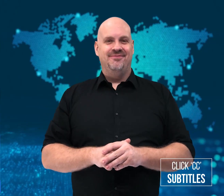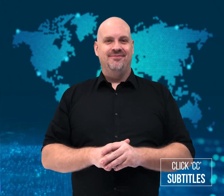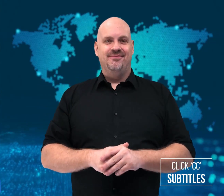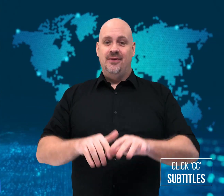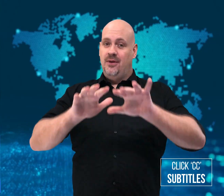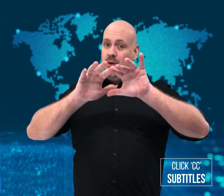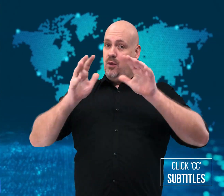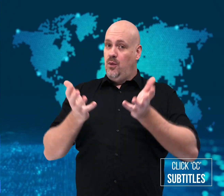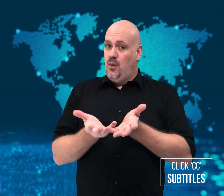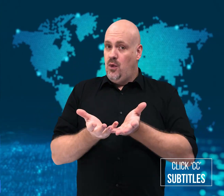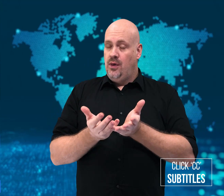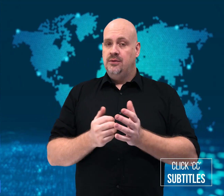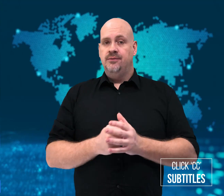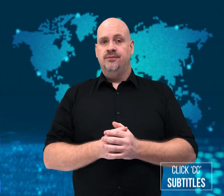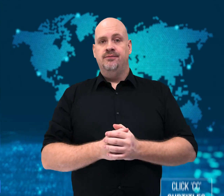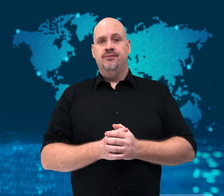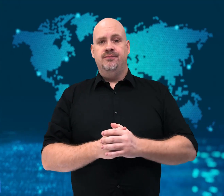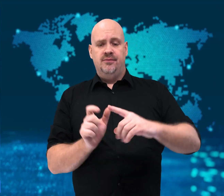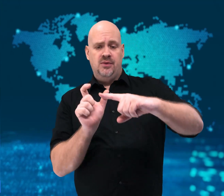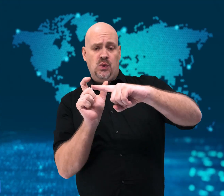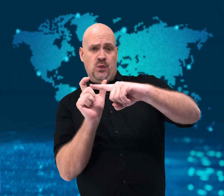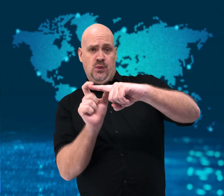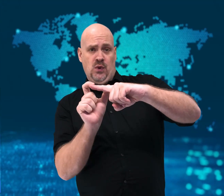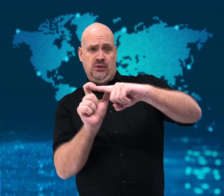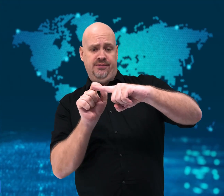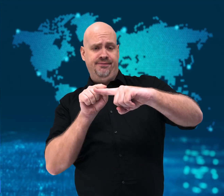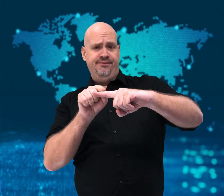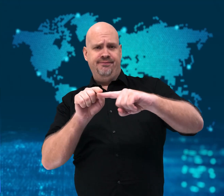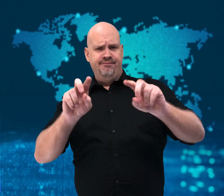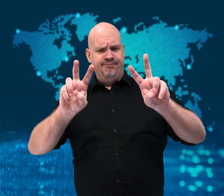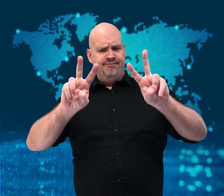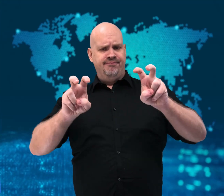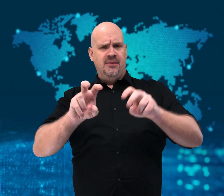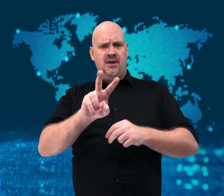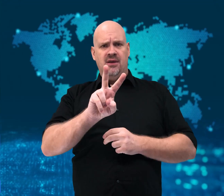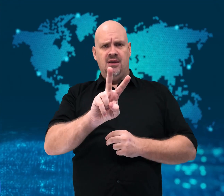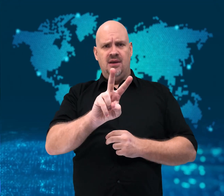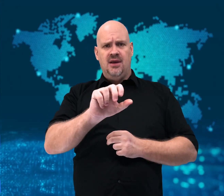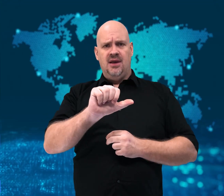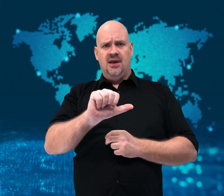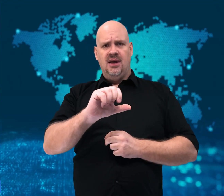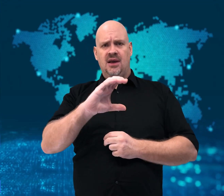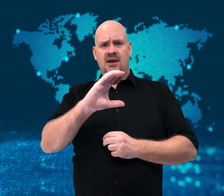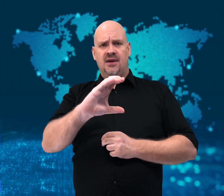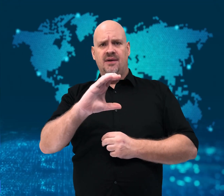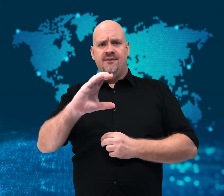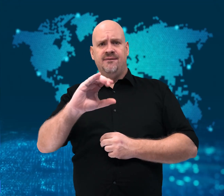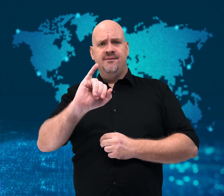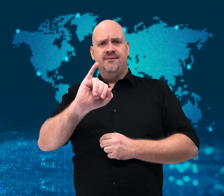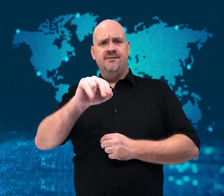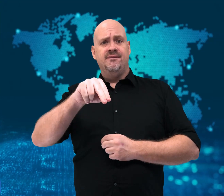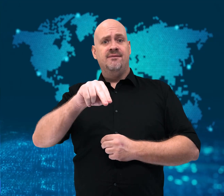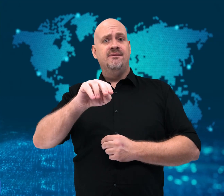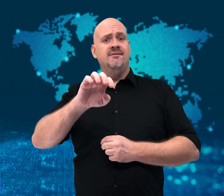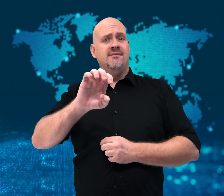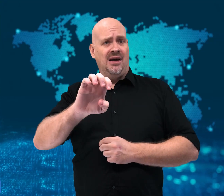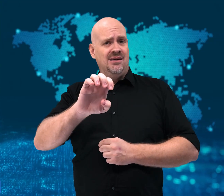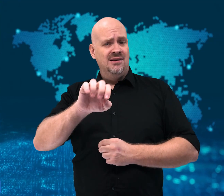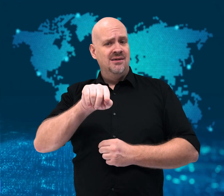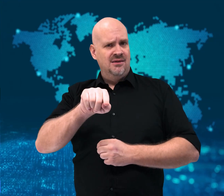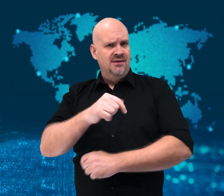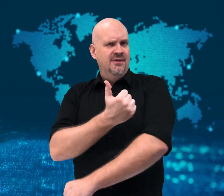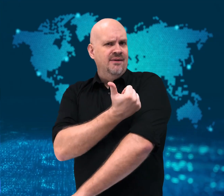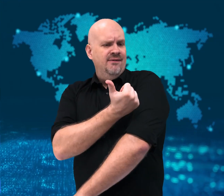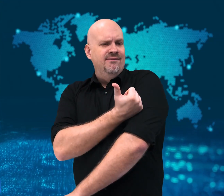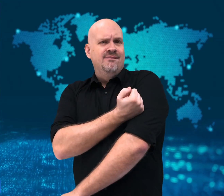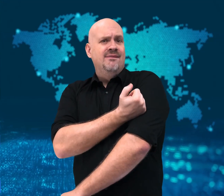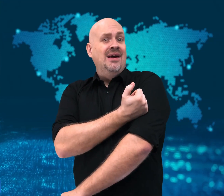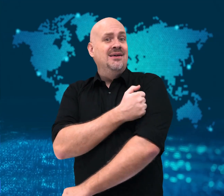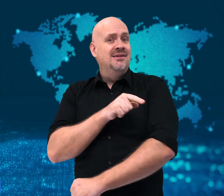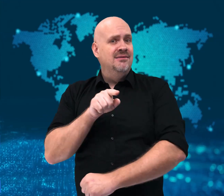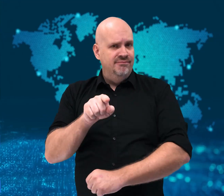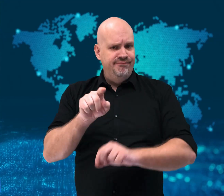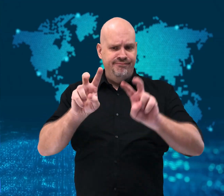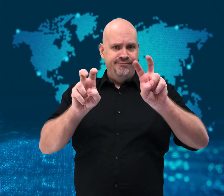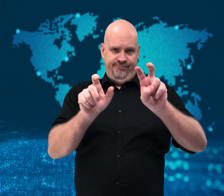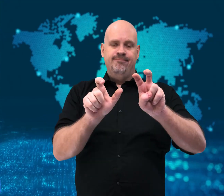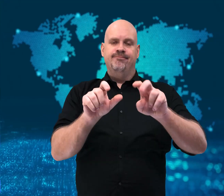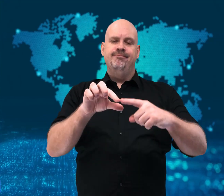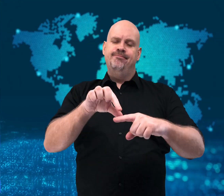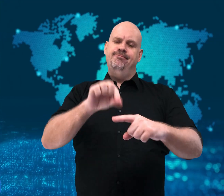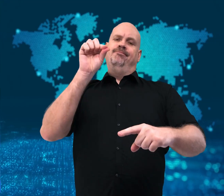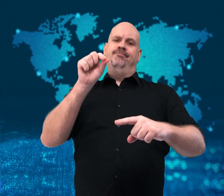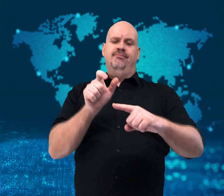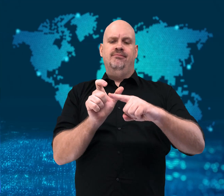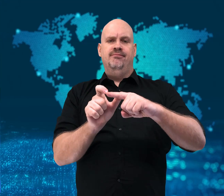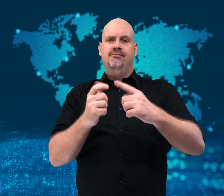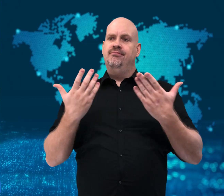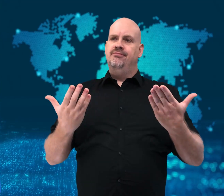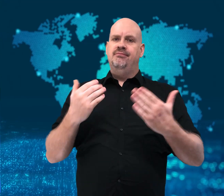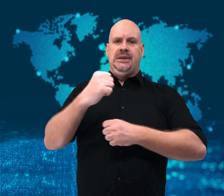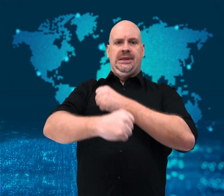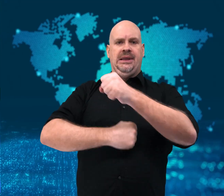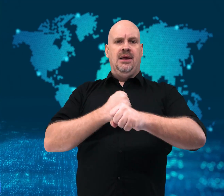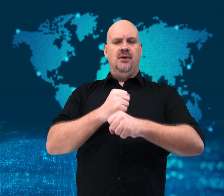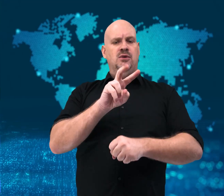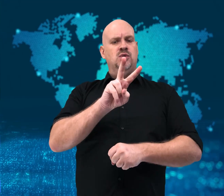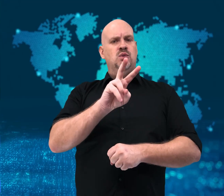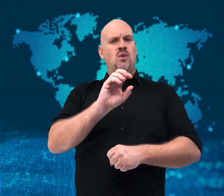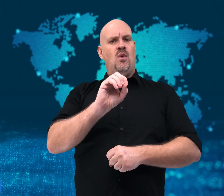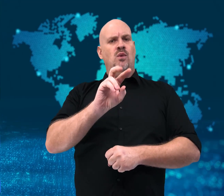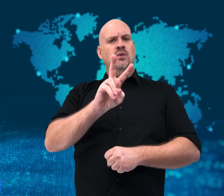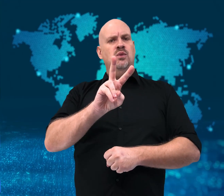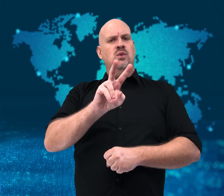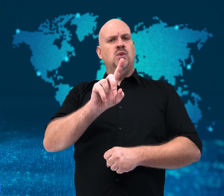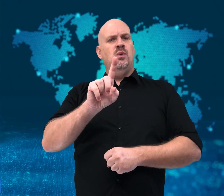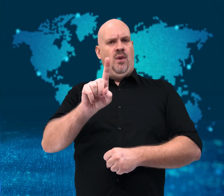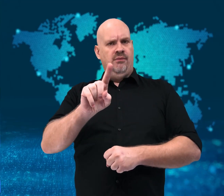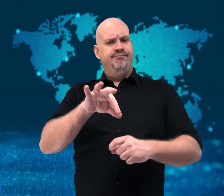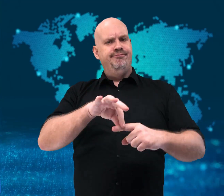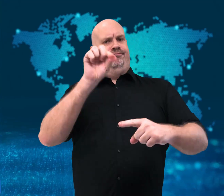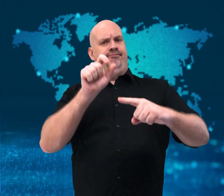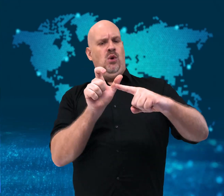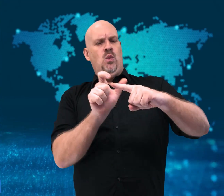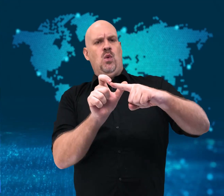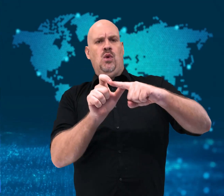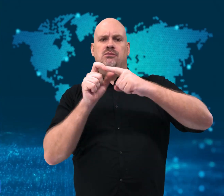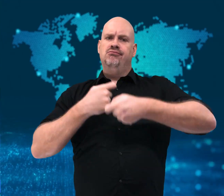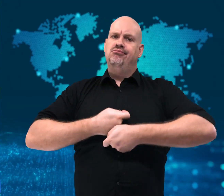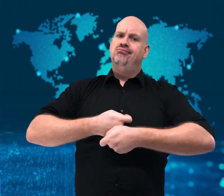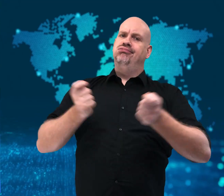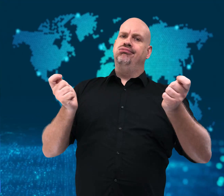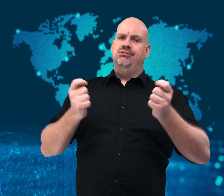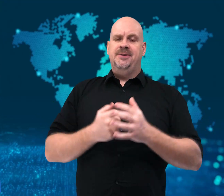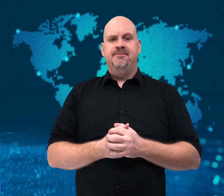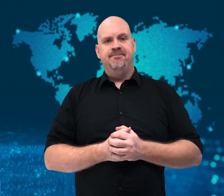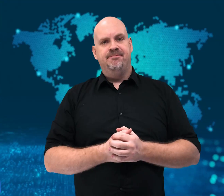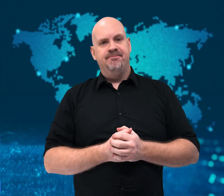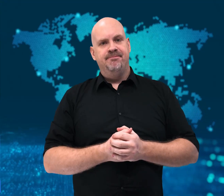“Vaccine” Word of Year.